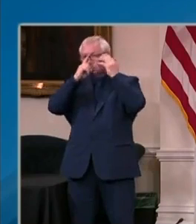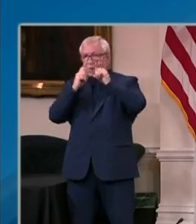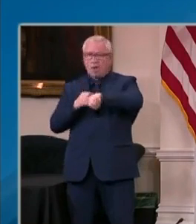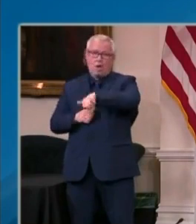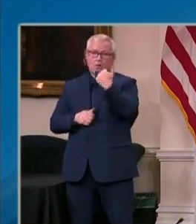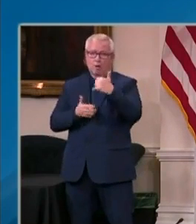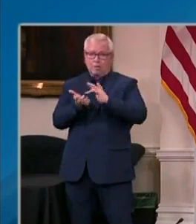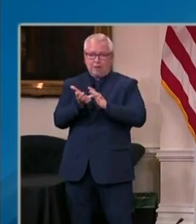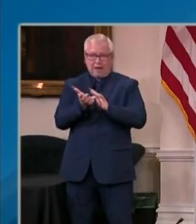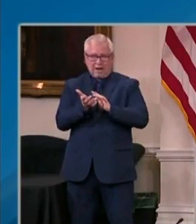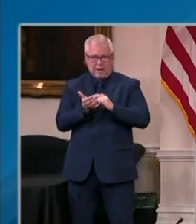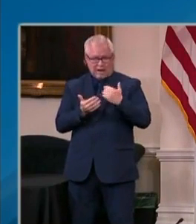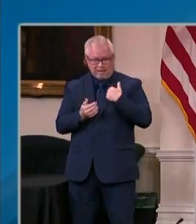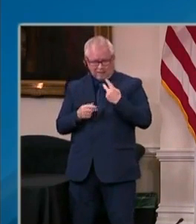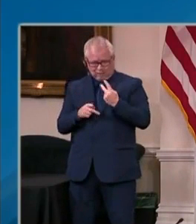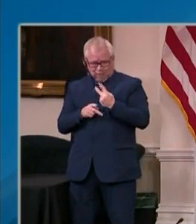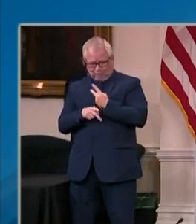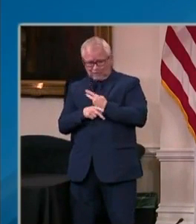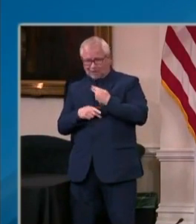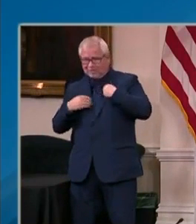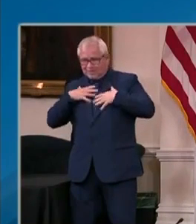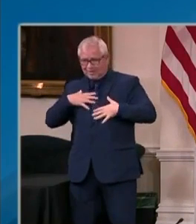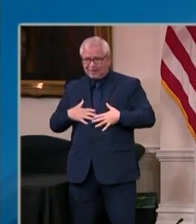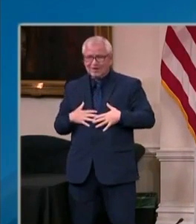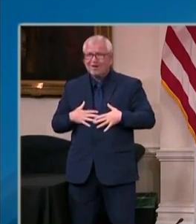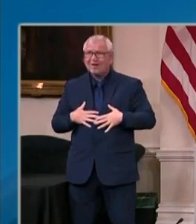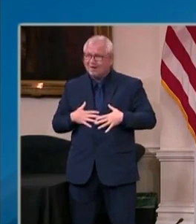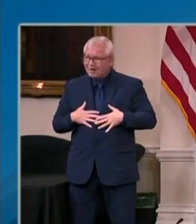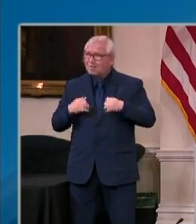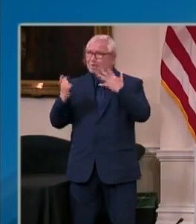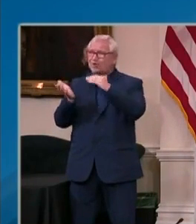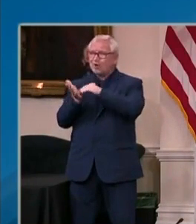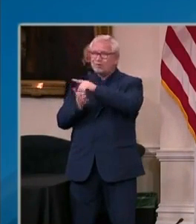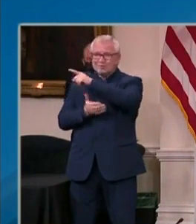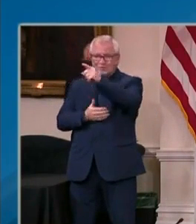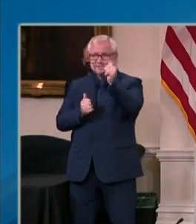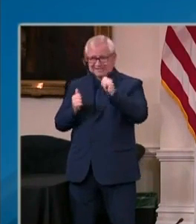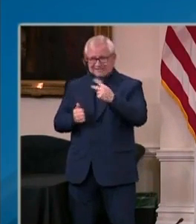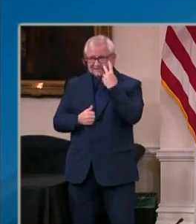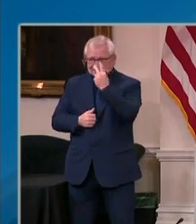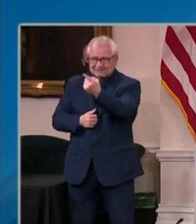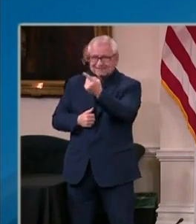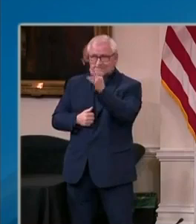YOU DON'T WANT TO SURVIVE THIS PANDEMIC ONLY TO HAVE OR OTHER MEDICAL CONDITIONS WORSEN.